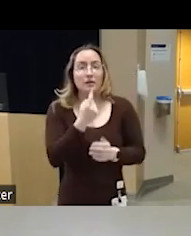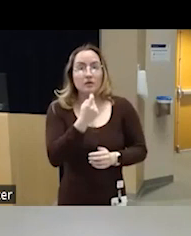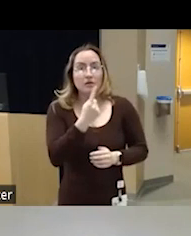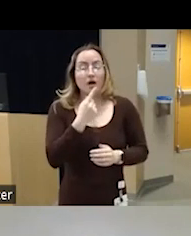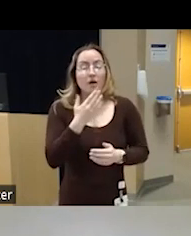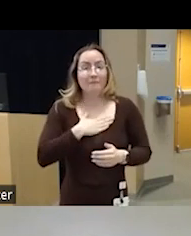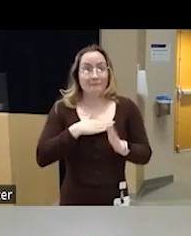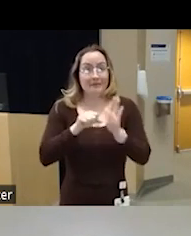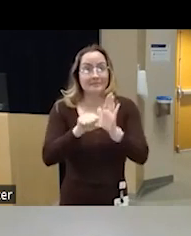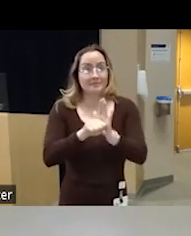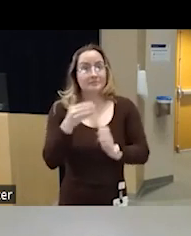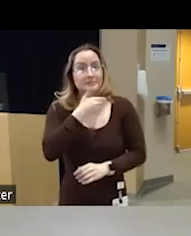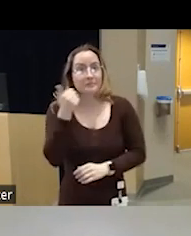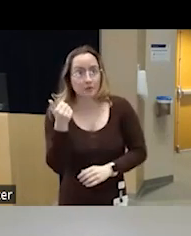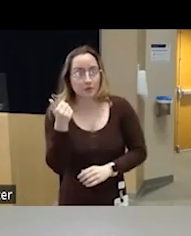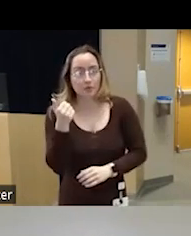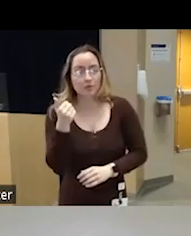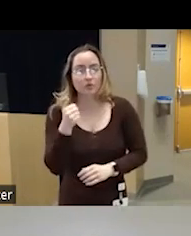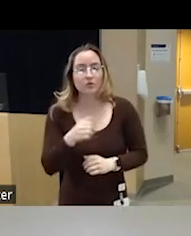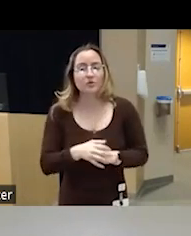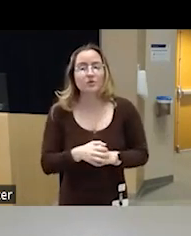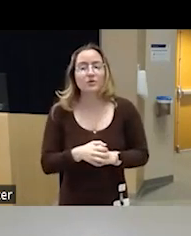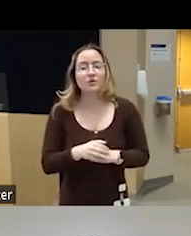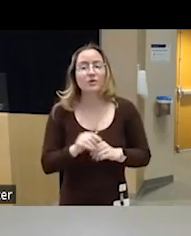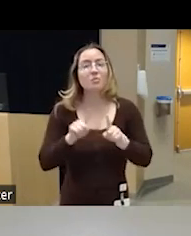Both cortisol goes down. But also your healthy lifestyle goes up.